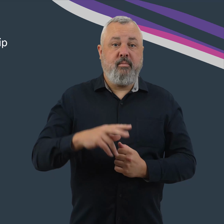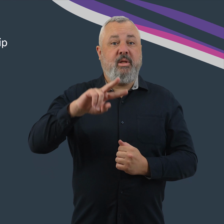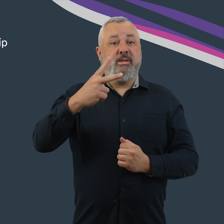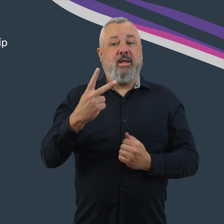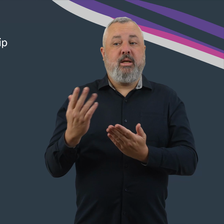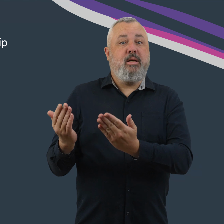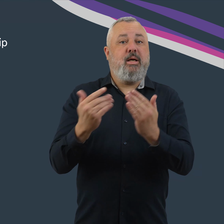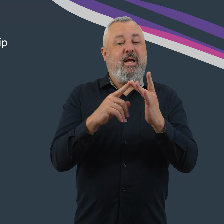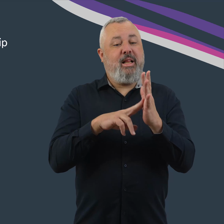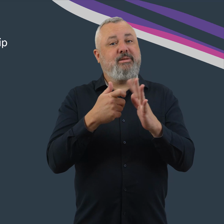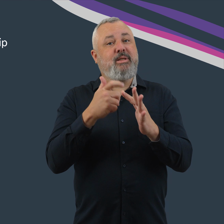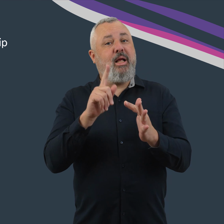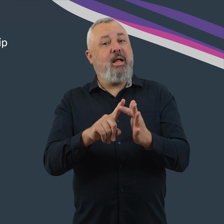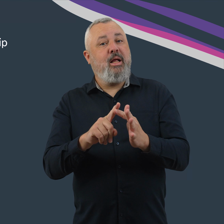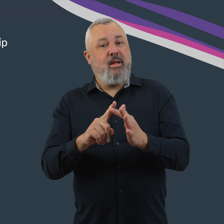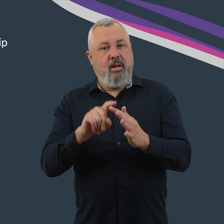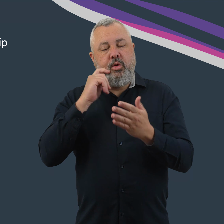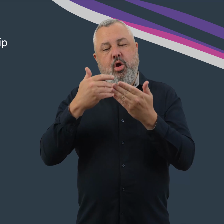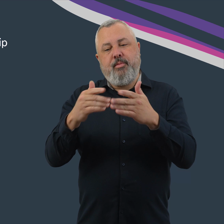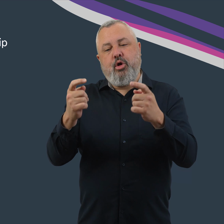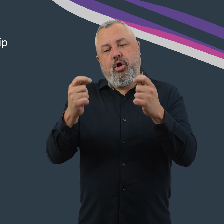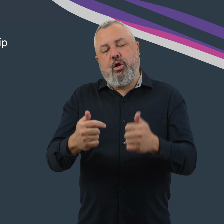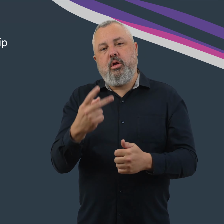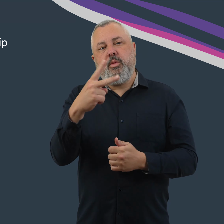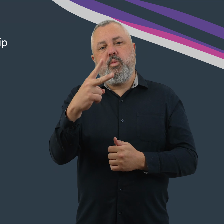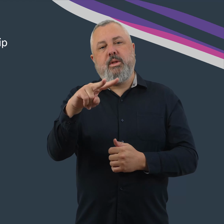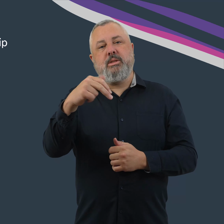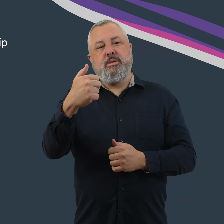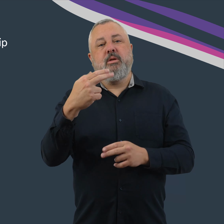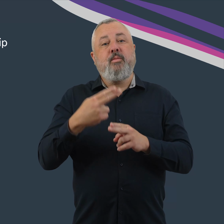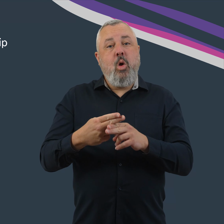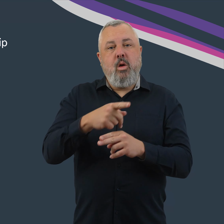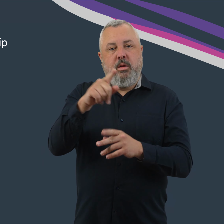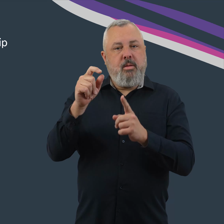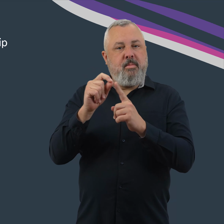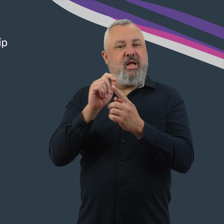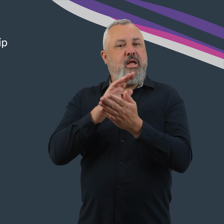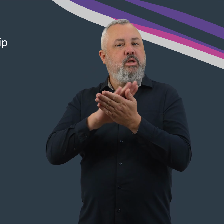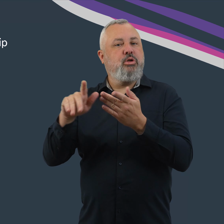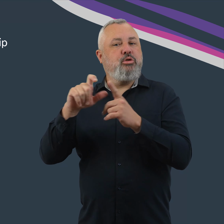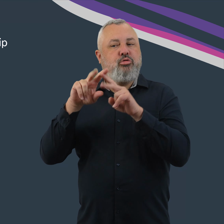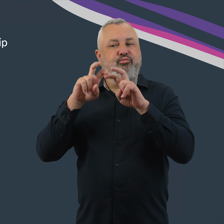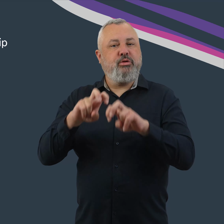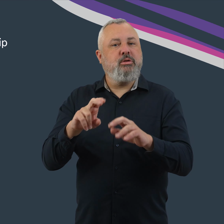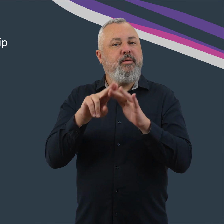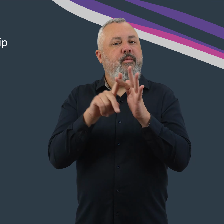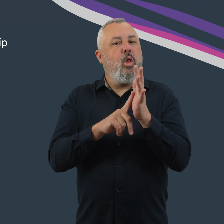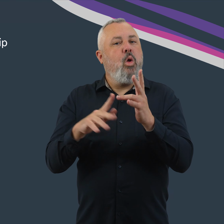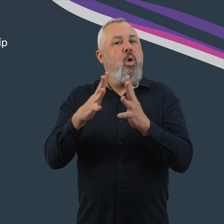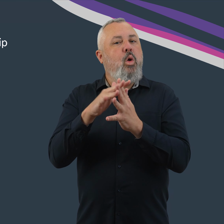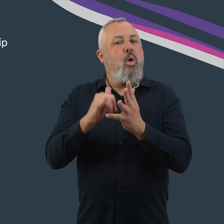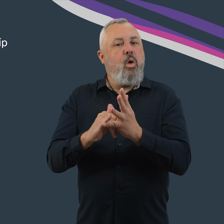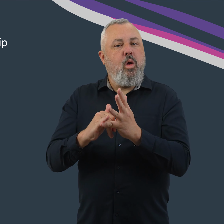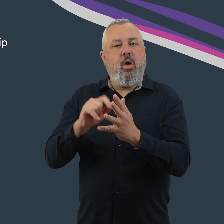Our second intake of the program will open in early 2026 and will be for Post-Doctoral Research fellows.